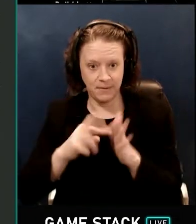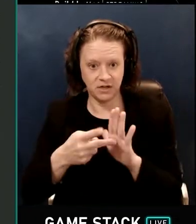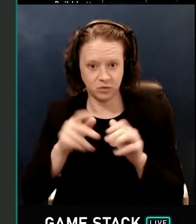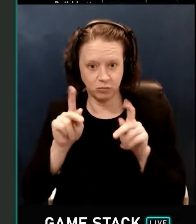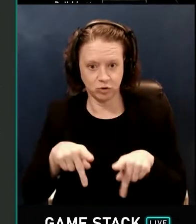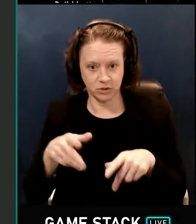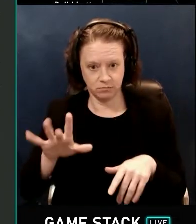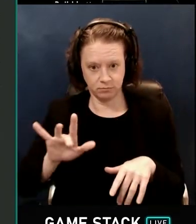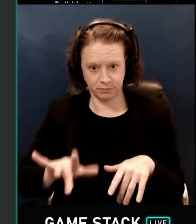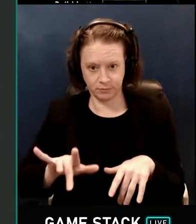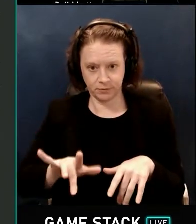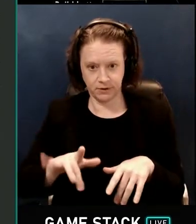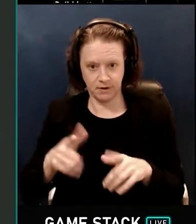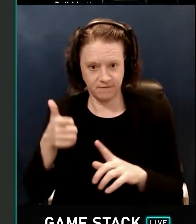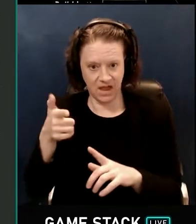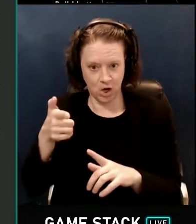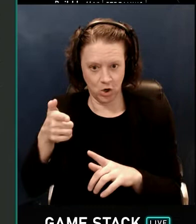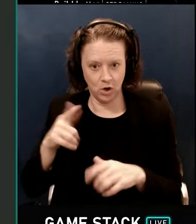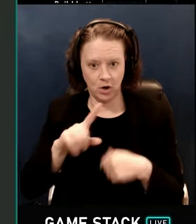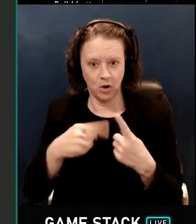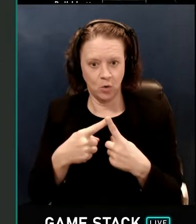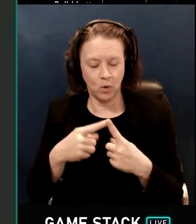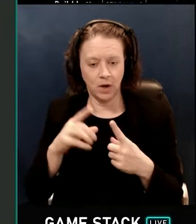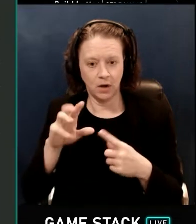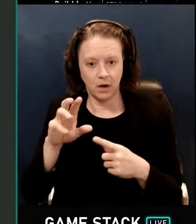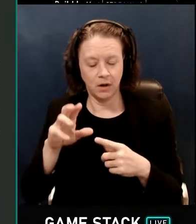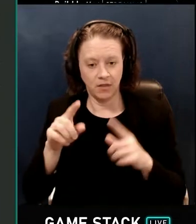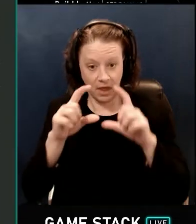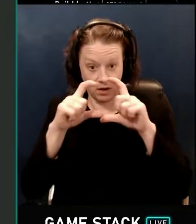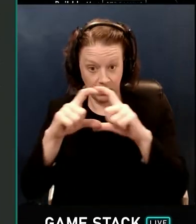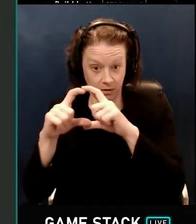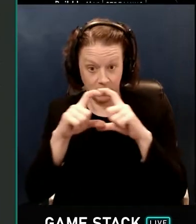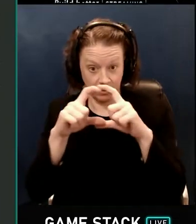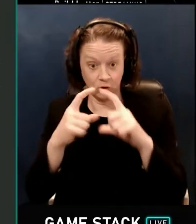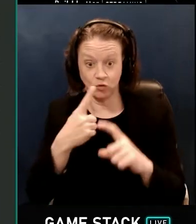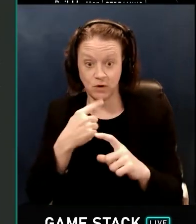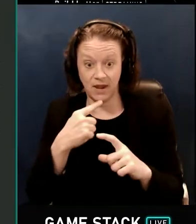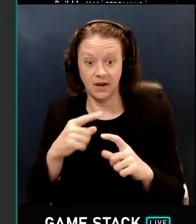controller, and when the reticule flashes red, the game has received the button press. So, let's take a look.